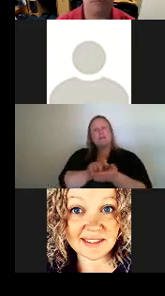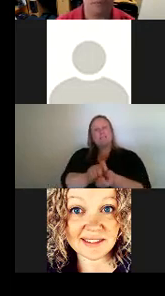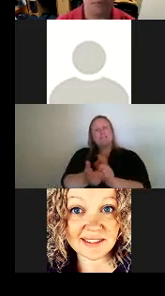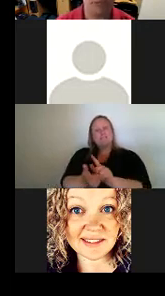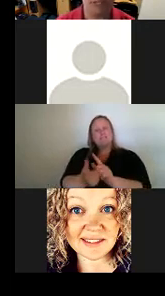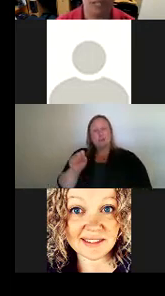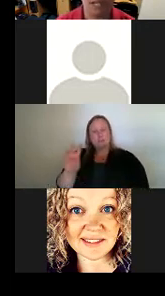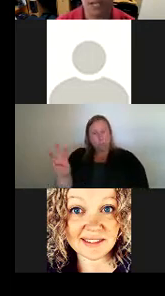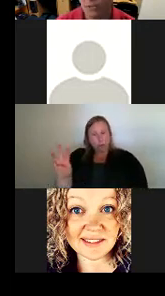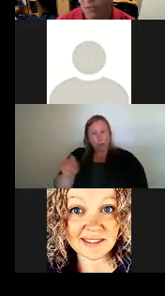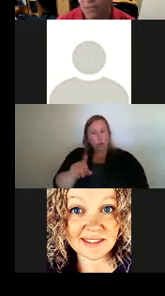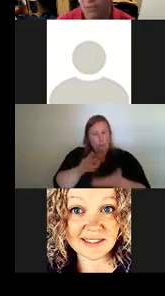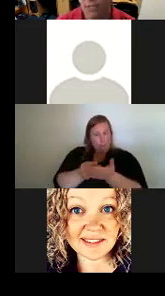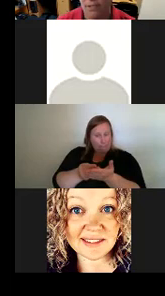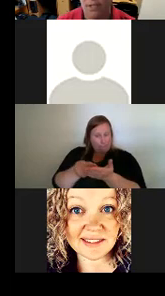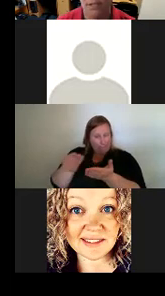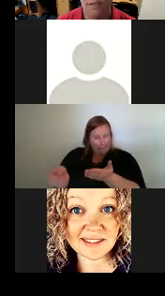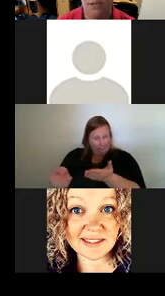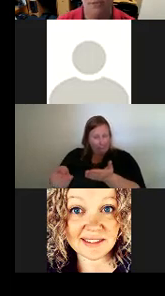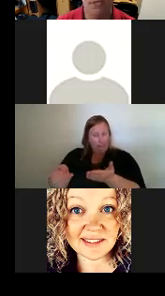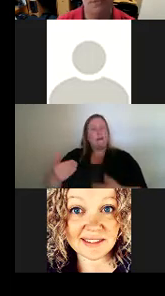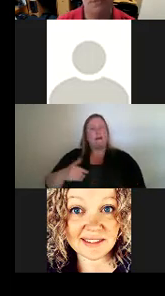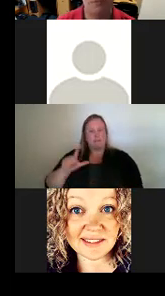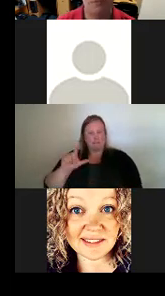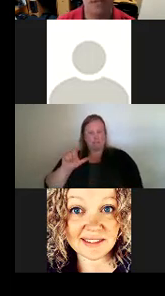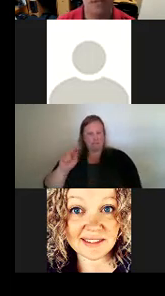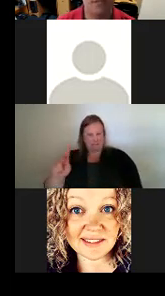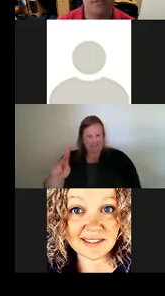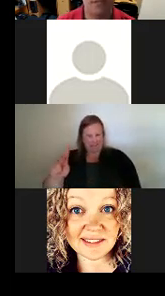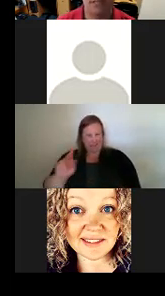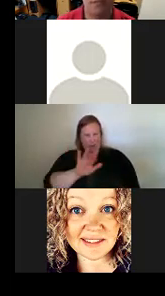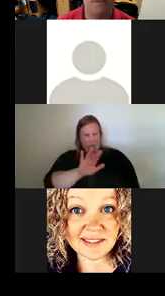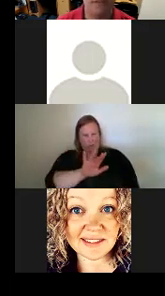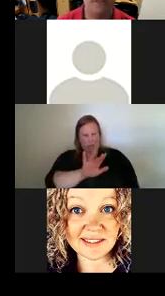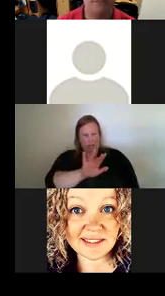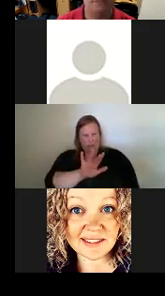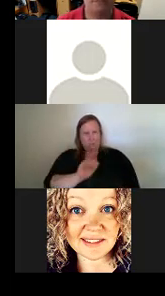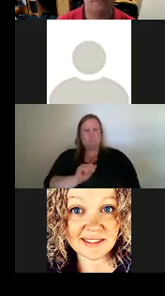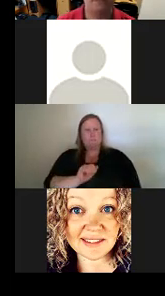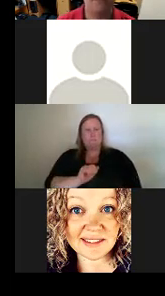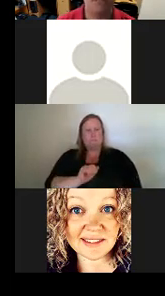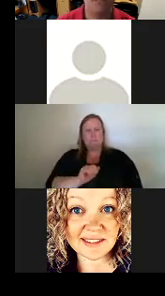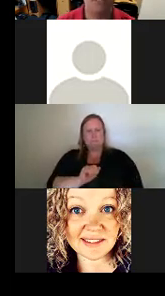FOR PURCHASE, AND I DO HAVE A LINK IF ANYONE WOULD LIKE TO EXPLORE THAT ON SLIDE 25.